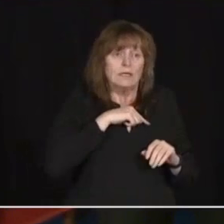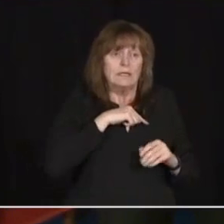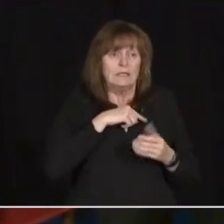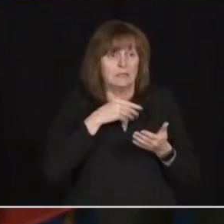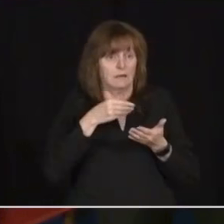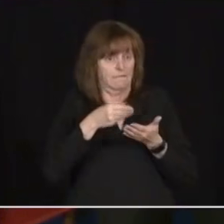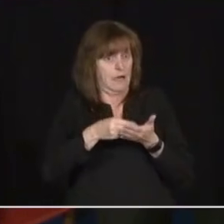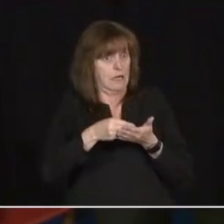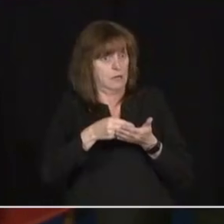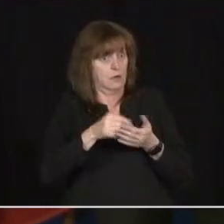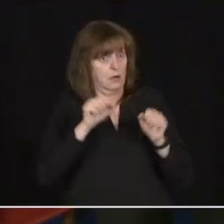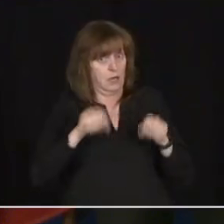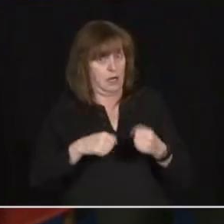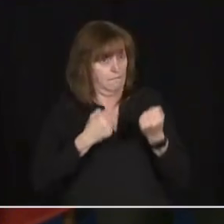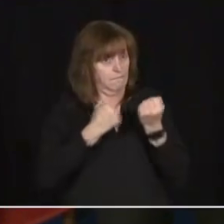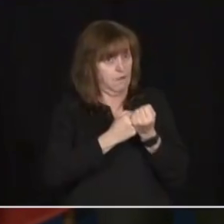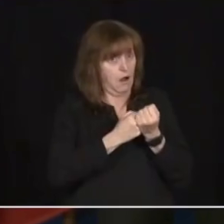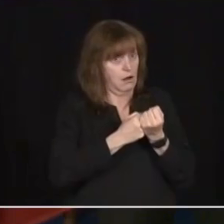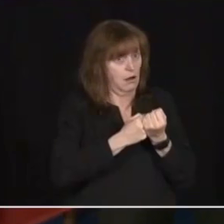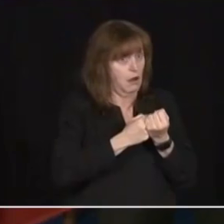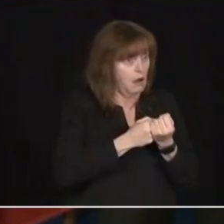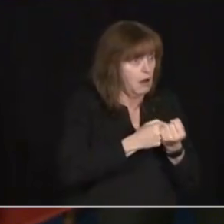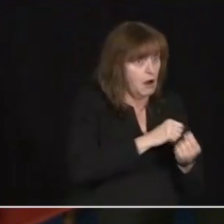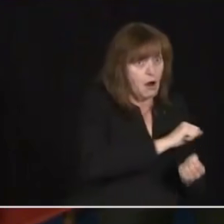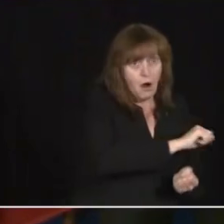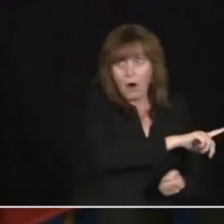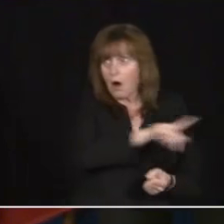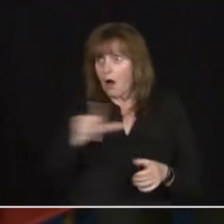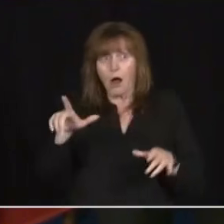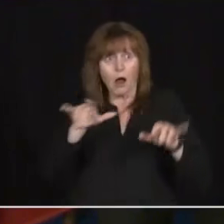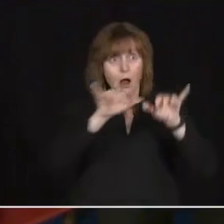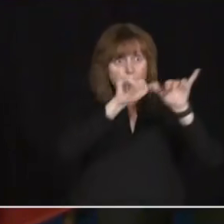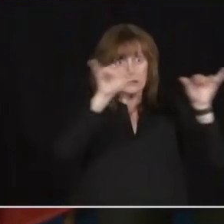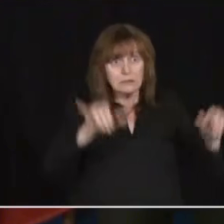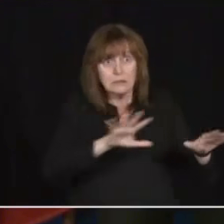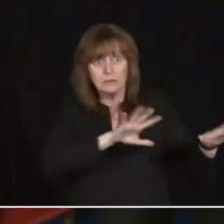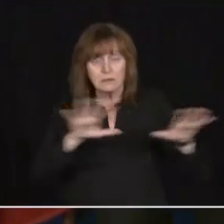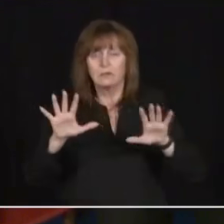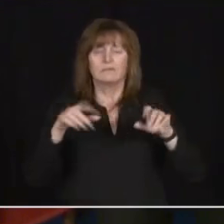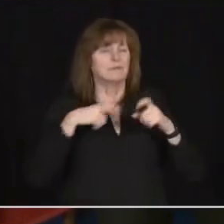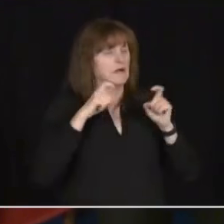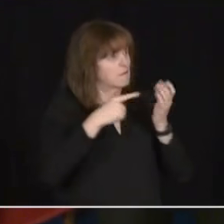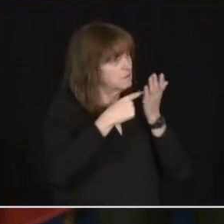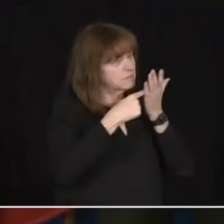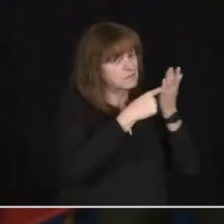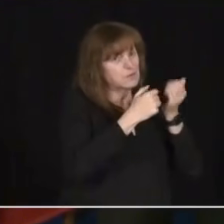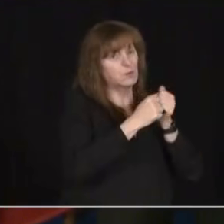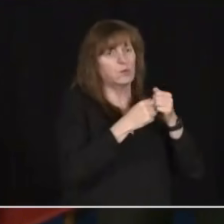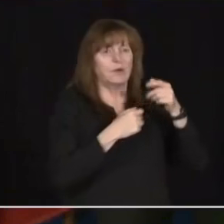As I mentioned before, when we look at this, we are going to need Federal support and we